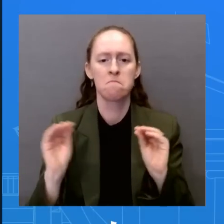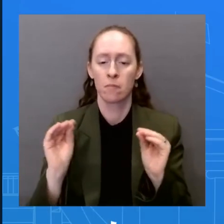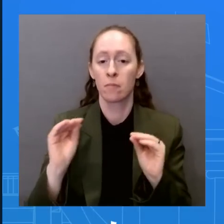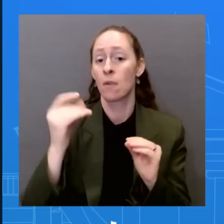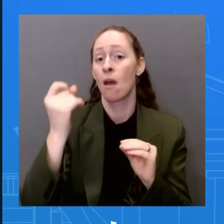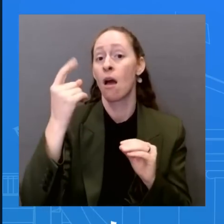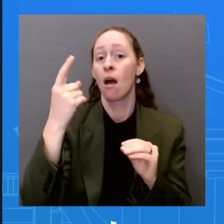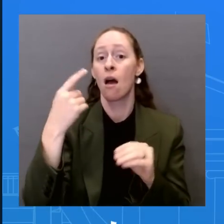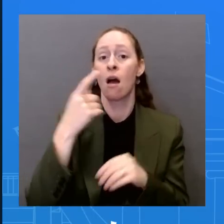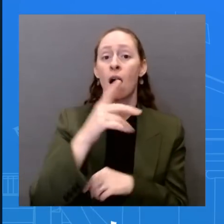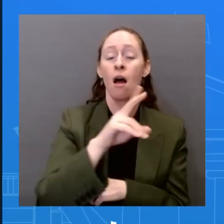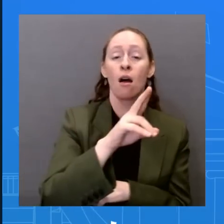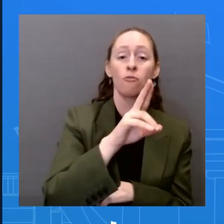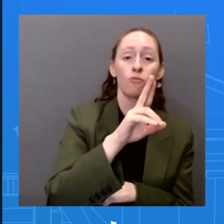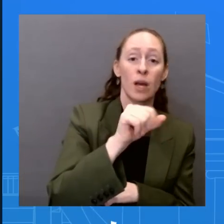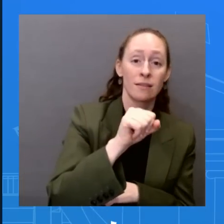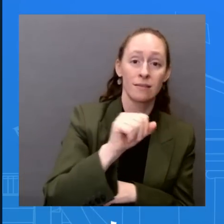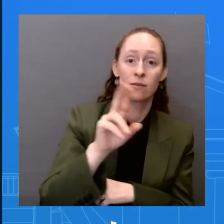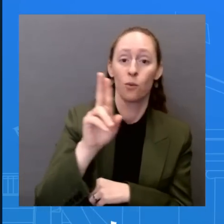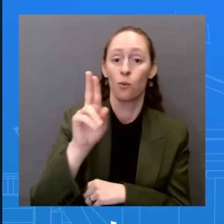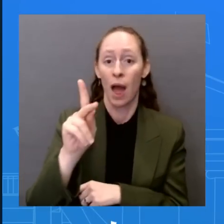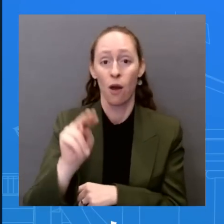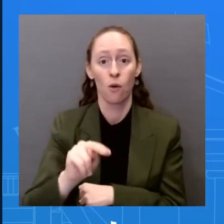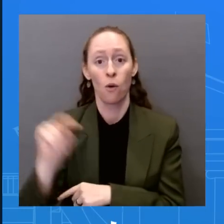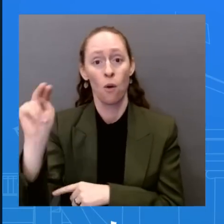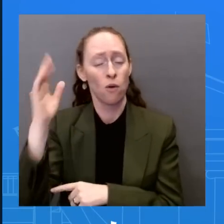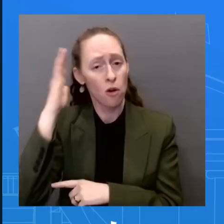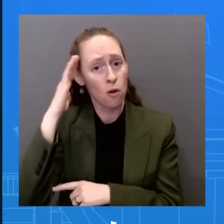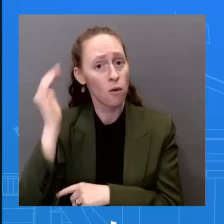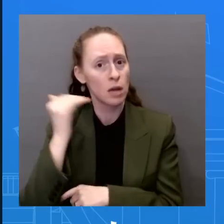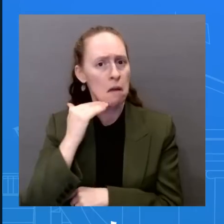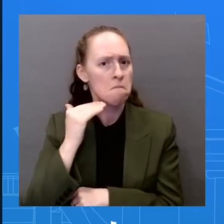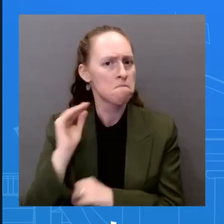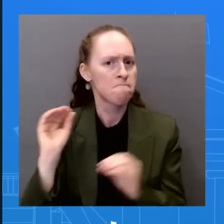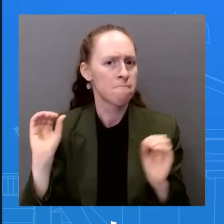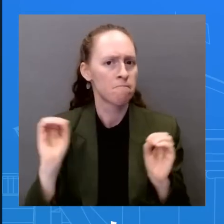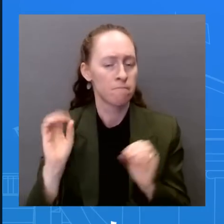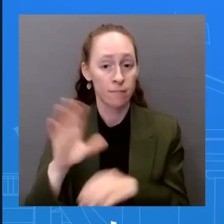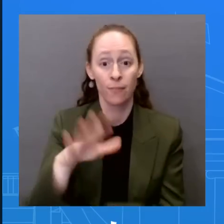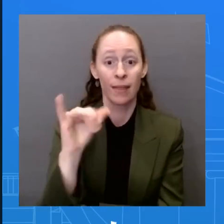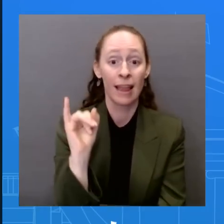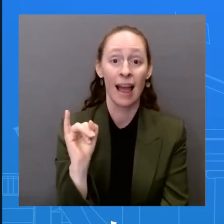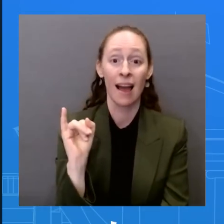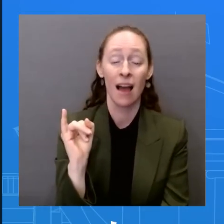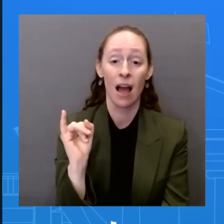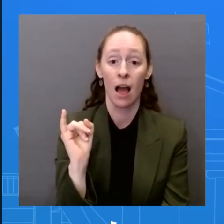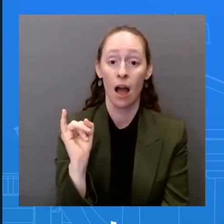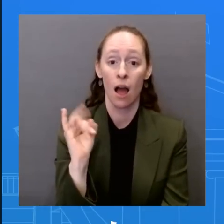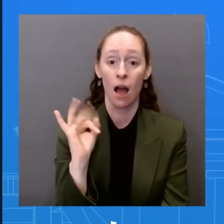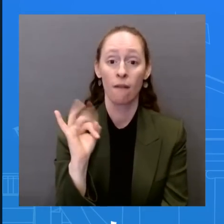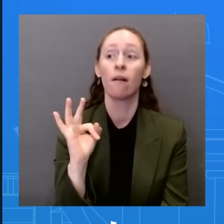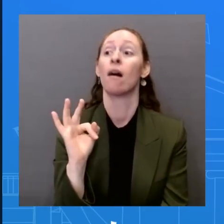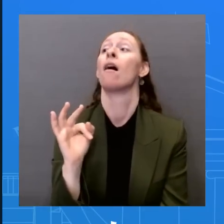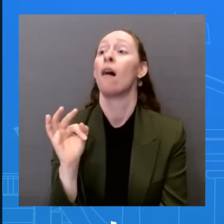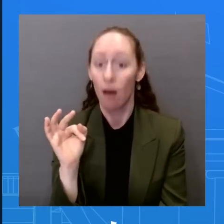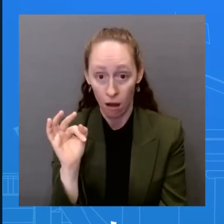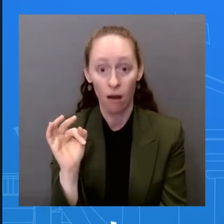would not create a -- a conducive environment. And so that's basically where we are with the dialogue. The Press: But did they discuss trade at all yesterday